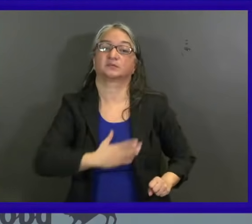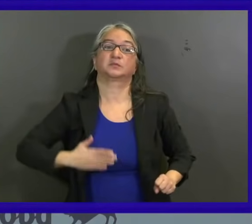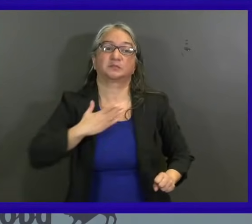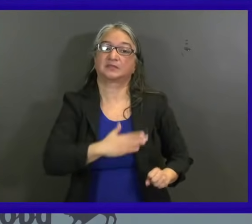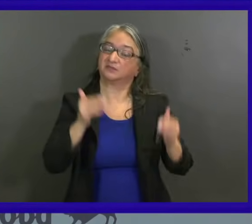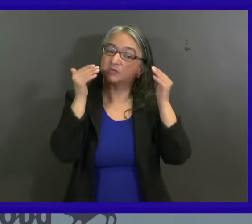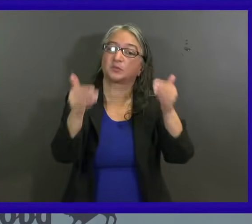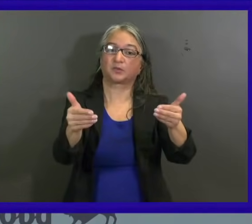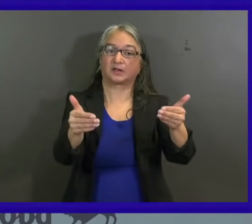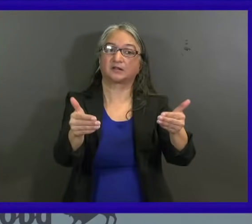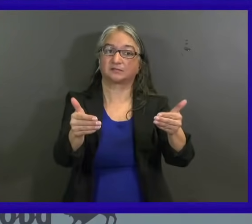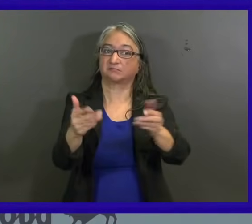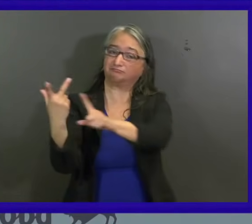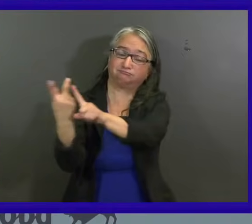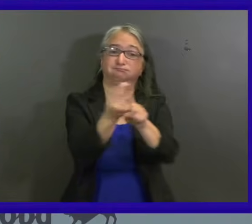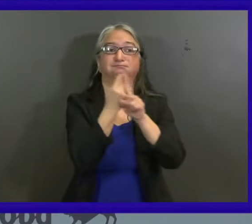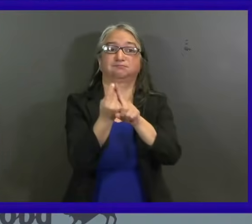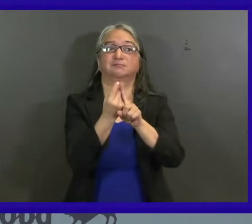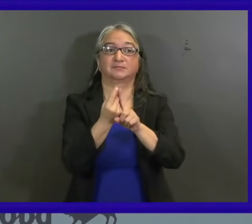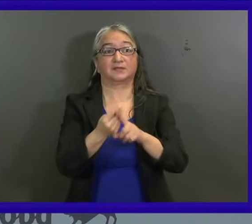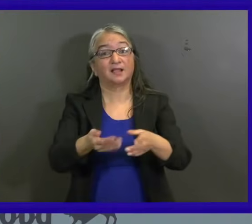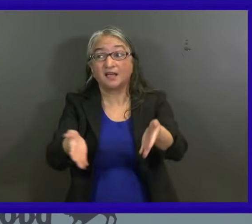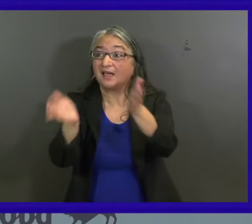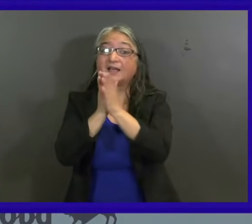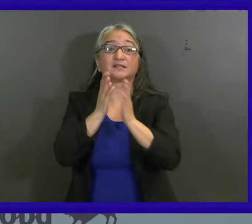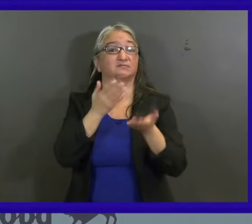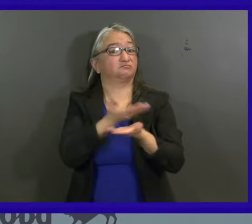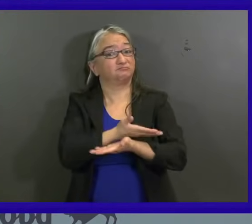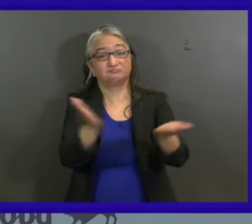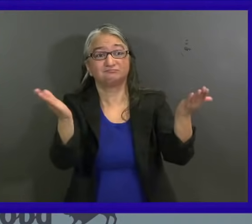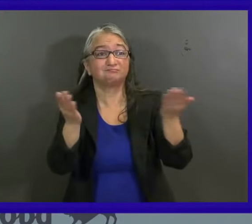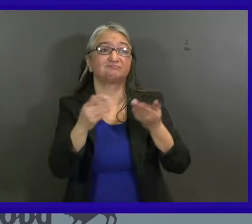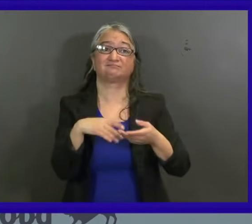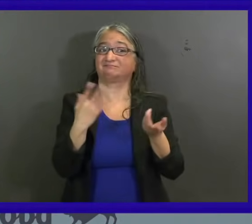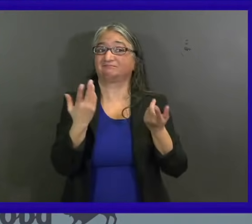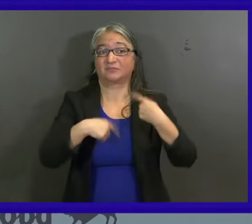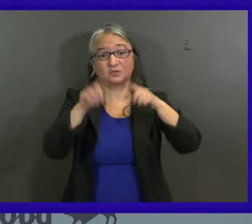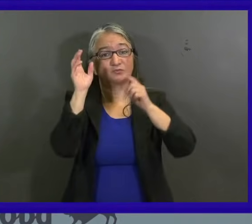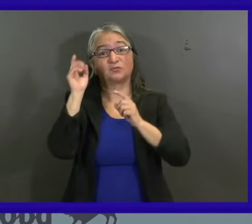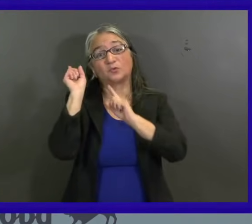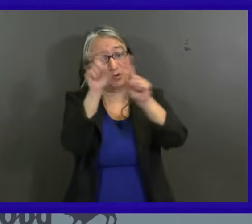to manitobans to get vaccinated as soon as you're eligible for whatever dose you are eligible for